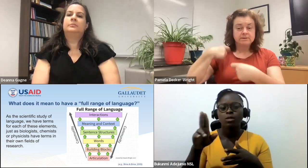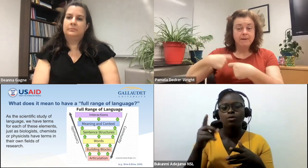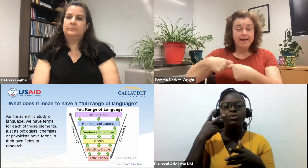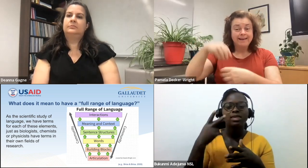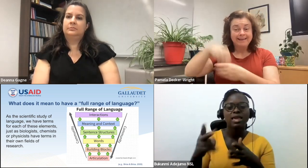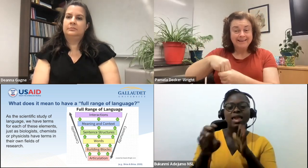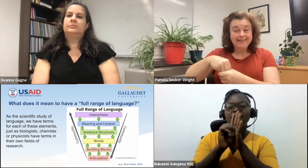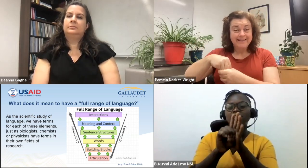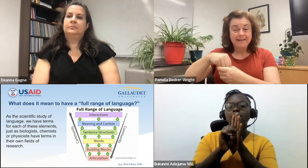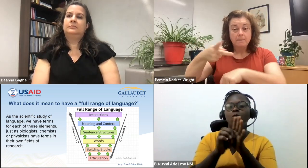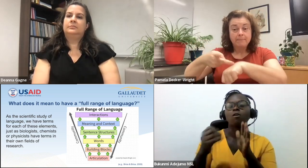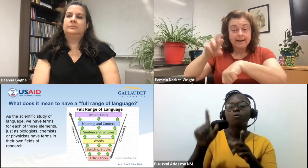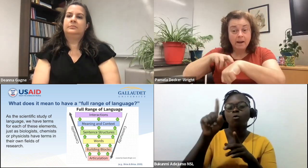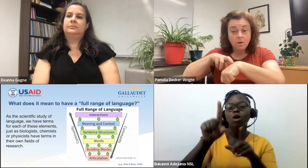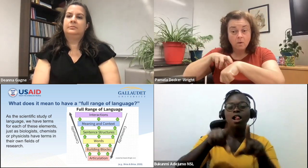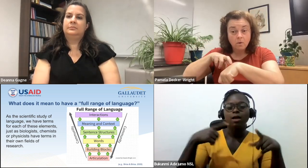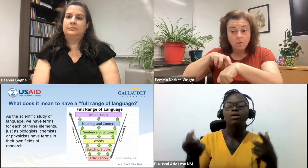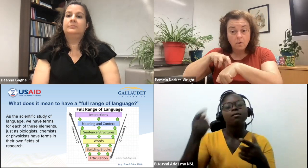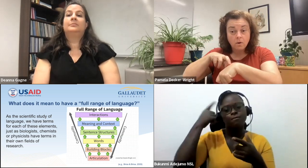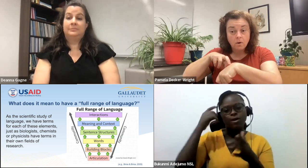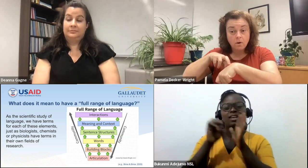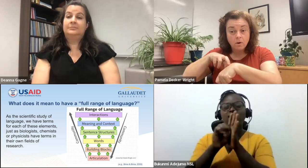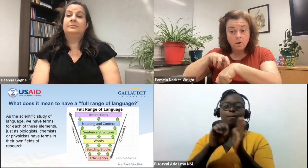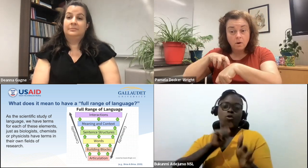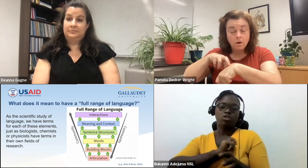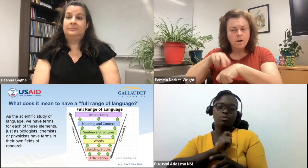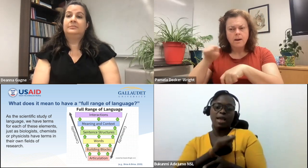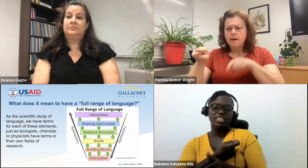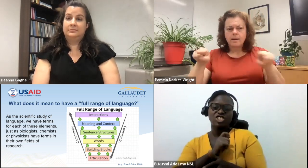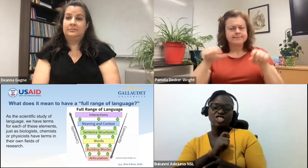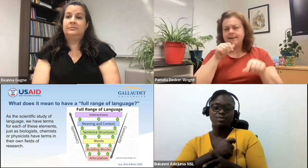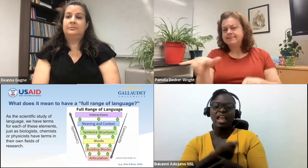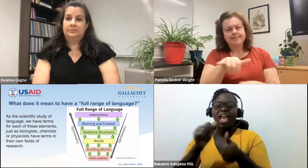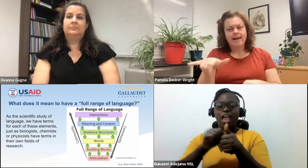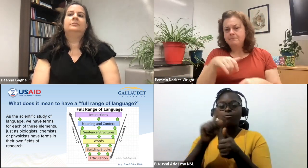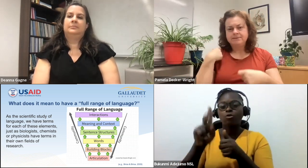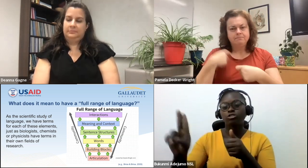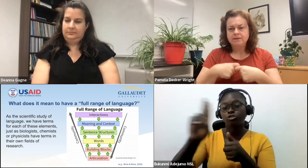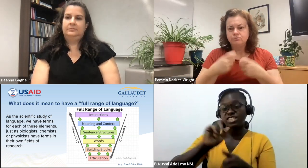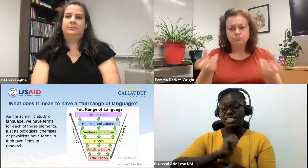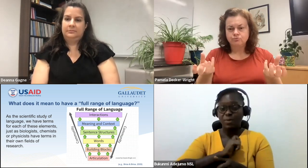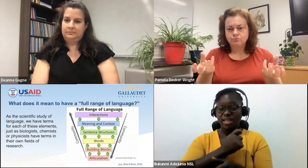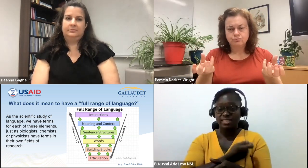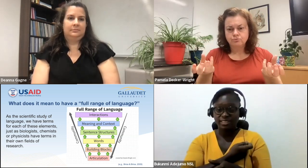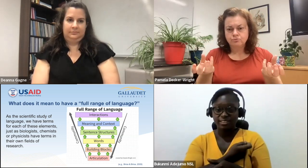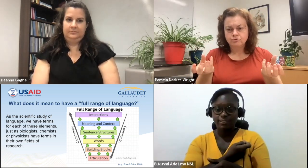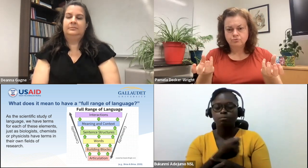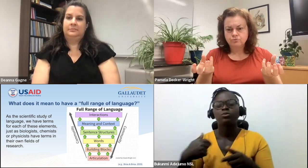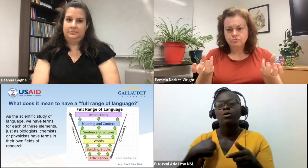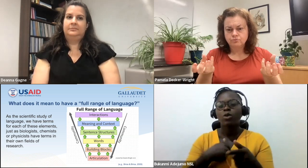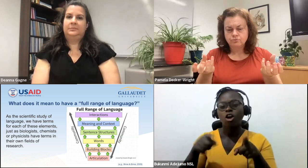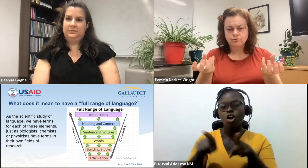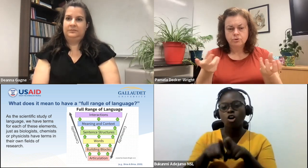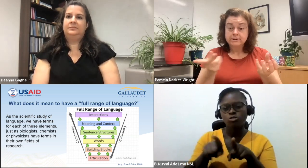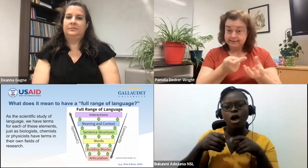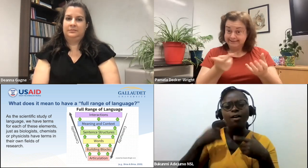but we also have to think about. Is it Spanish spoken in Mexico or Spanish spoken in Puerto Rico. These are not exactly the same languages.